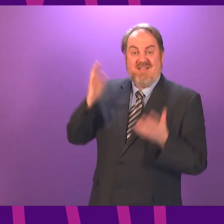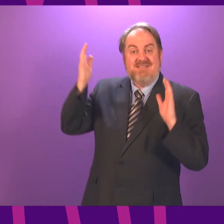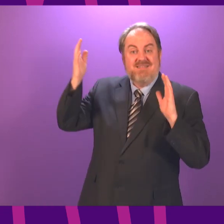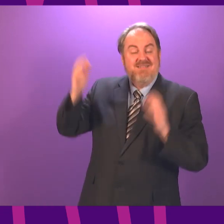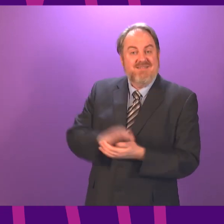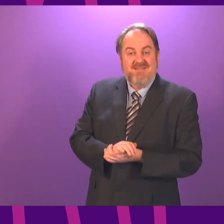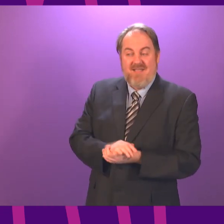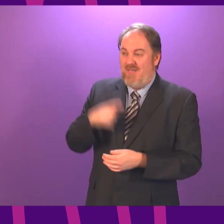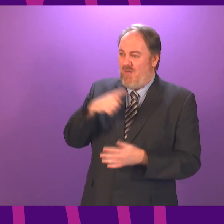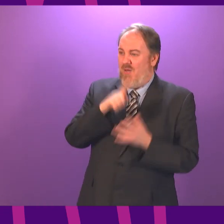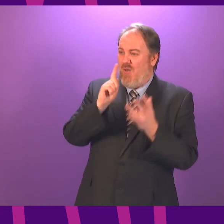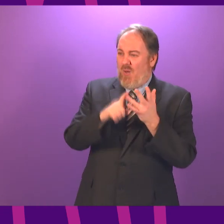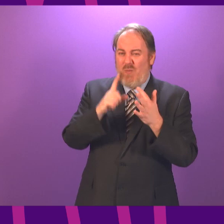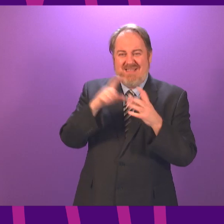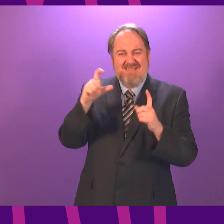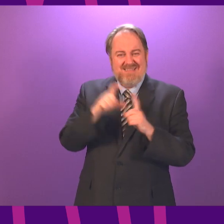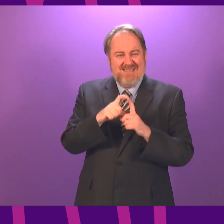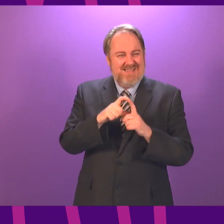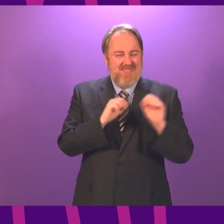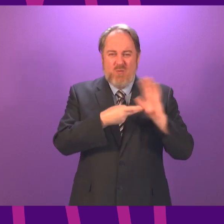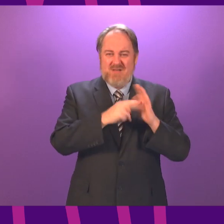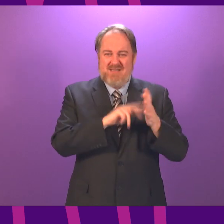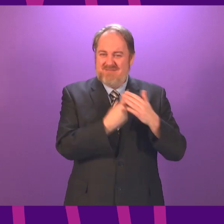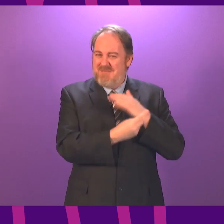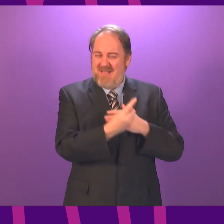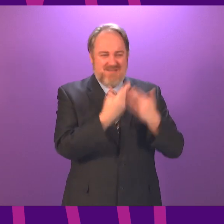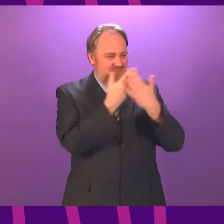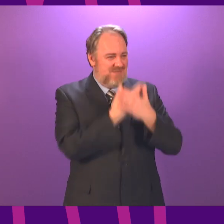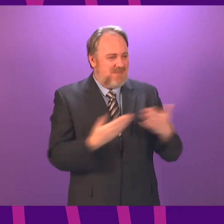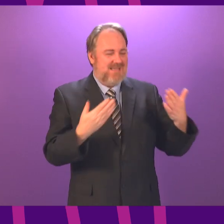is a respected organisation. It is carrying out the review for the Scottish Government